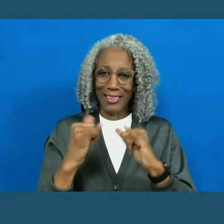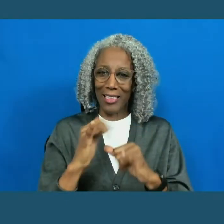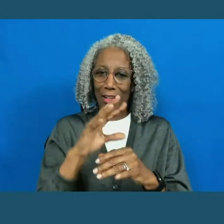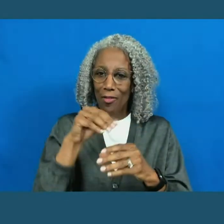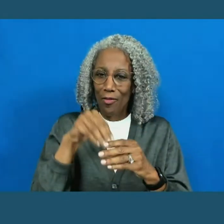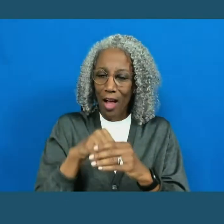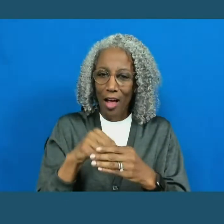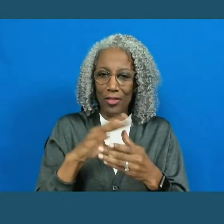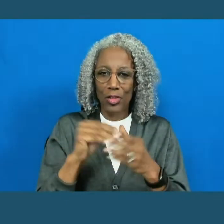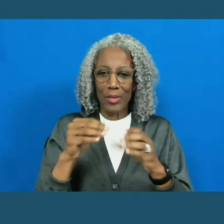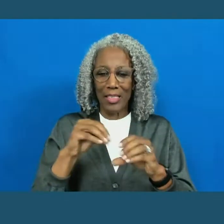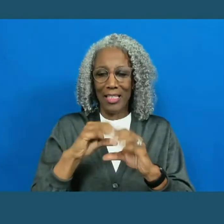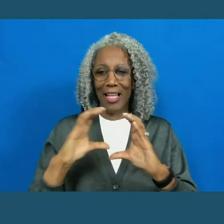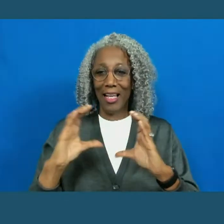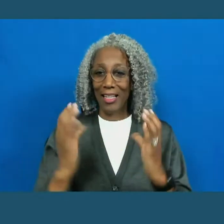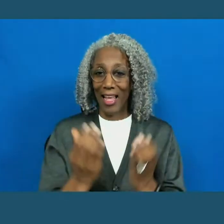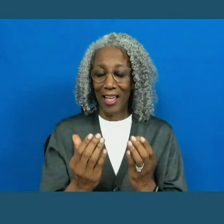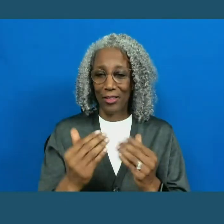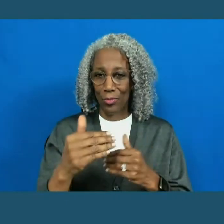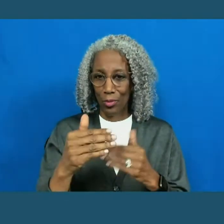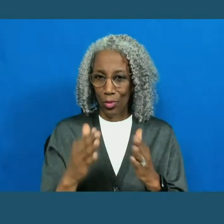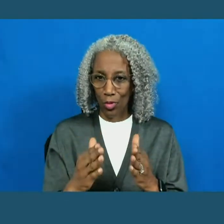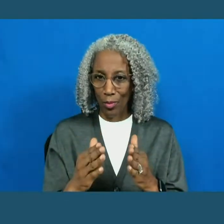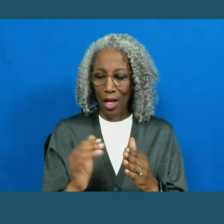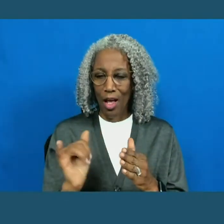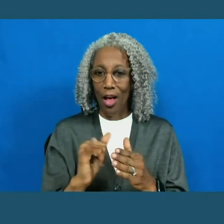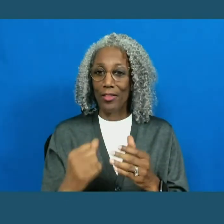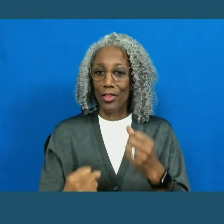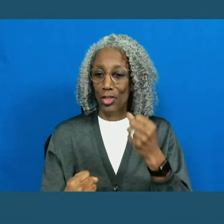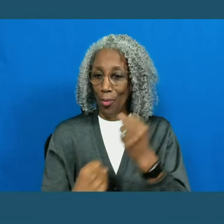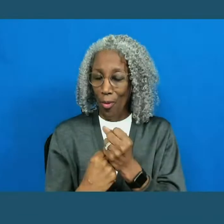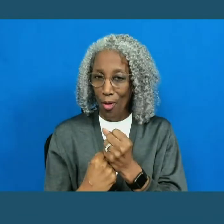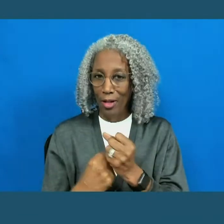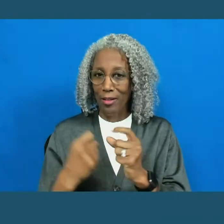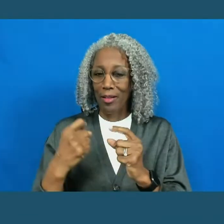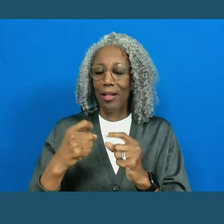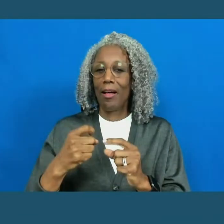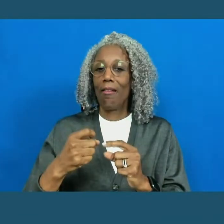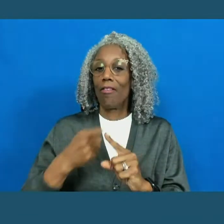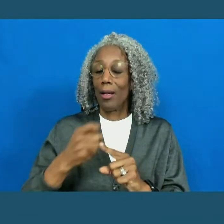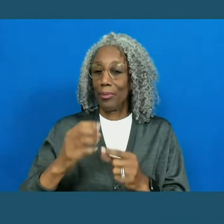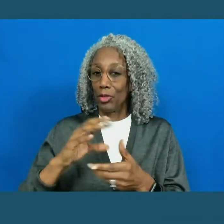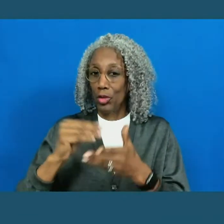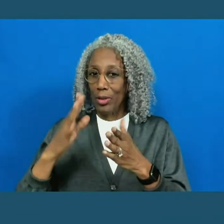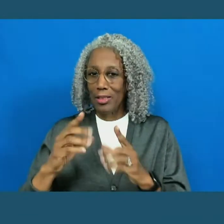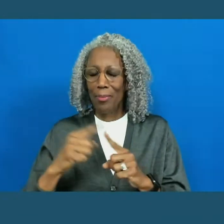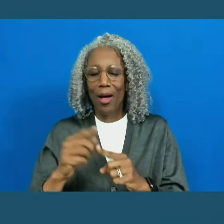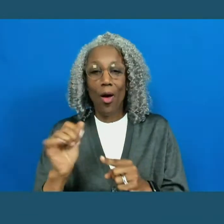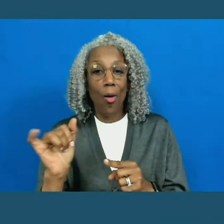is to be able to steal. Have them engage with the students and then the classrooms and